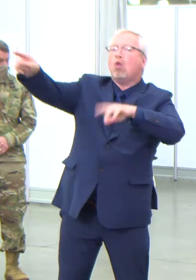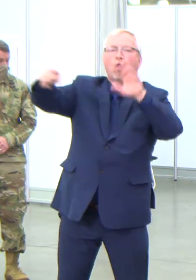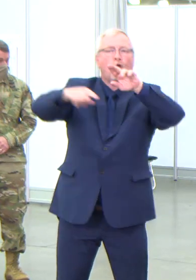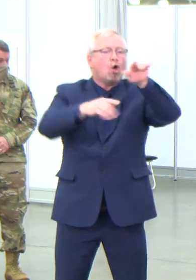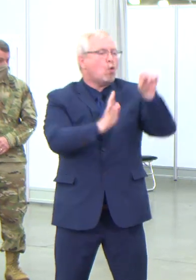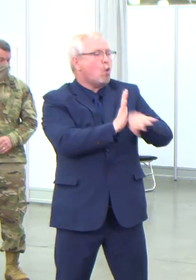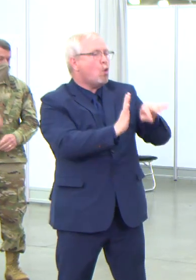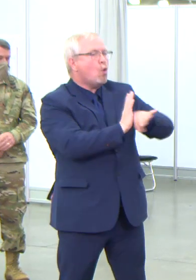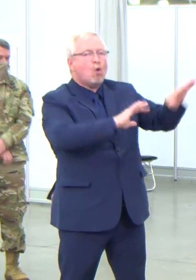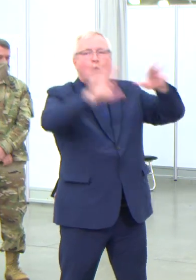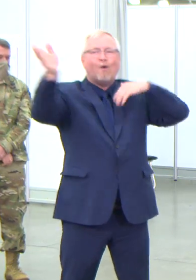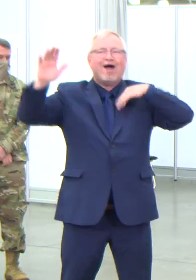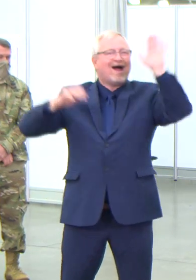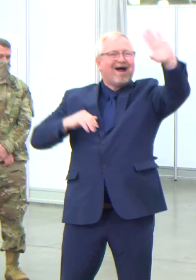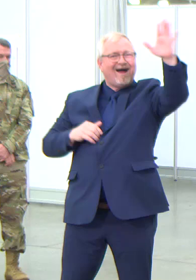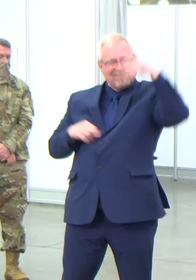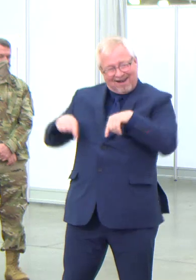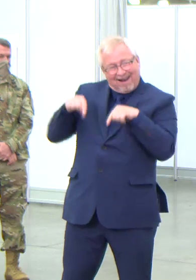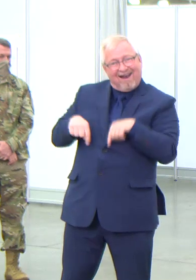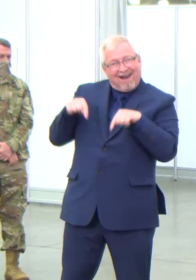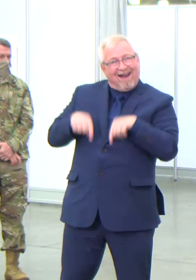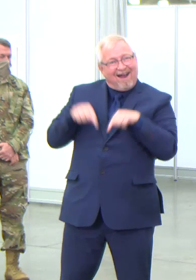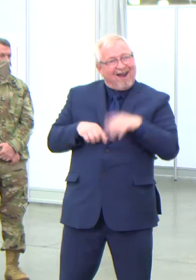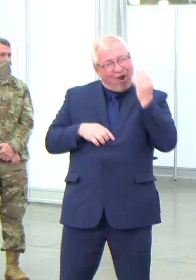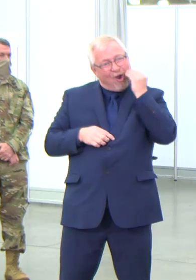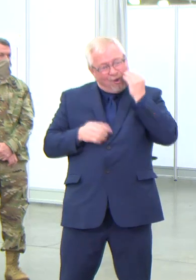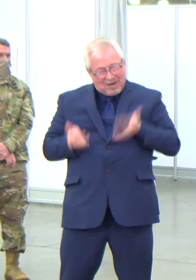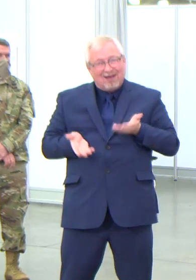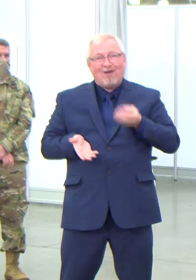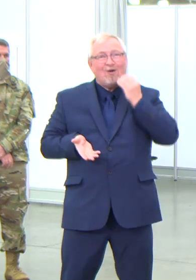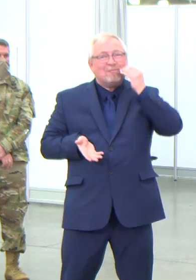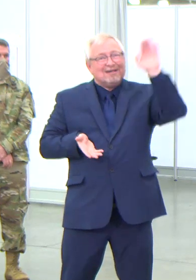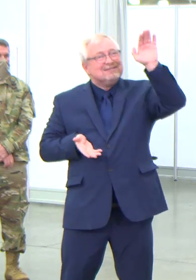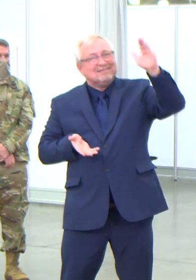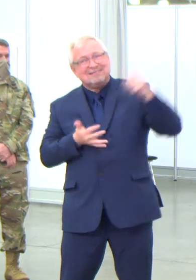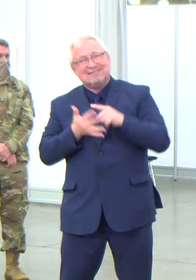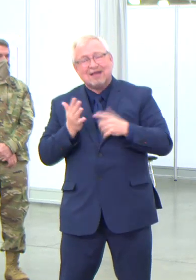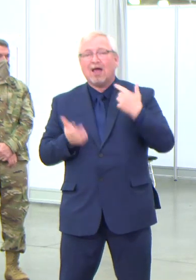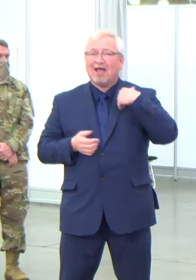they were focused on New York and New Orleans and other places, that folks forget about this